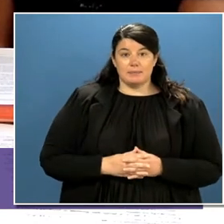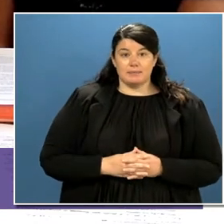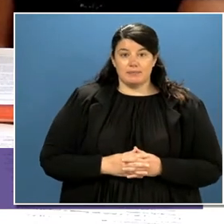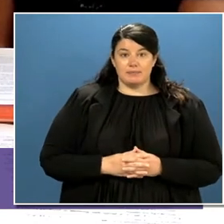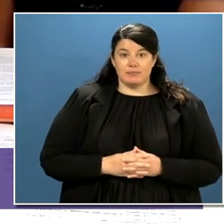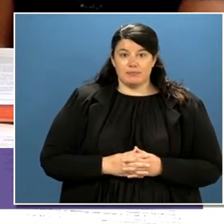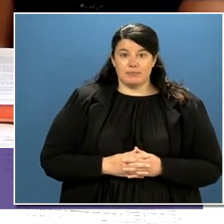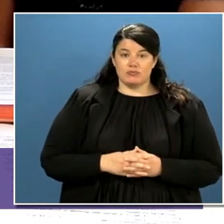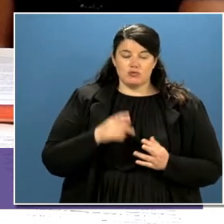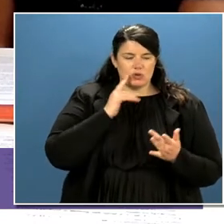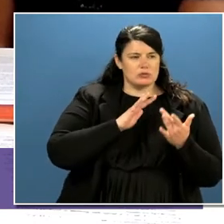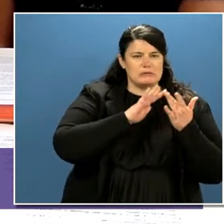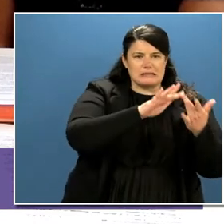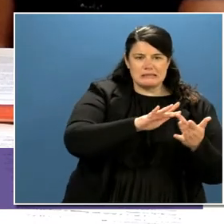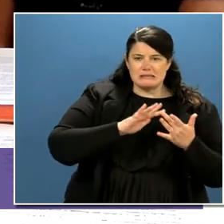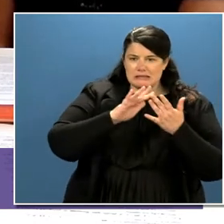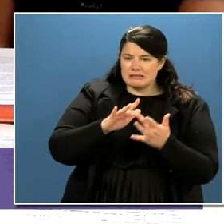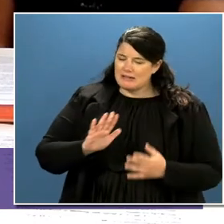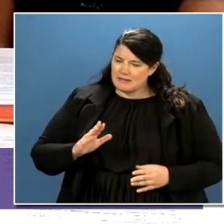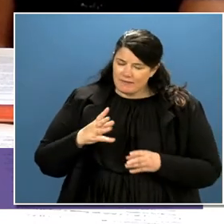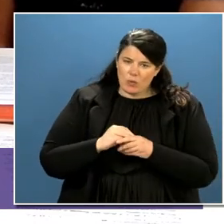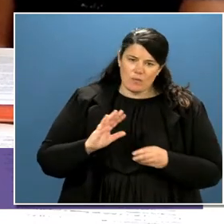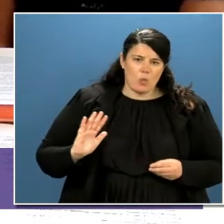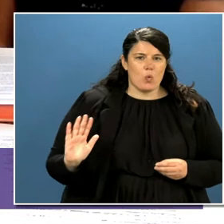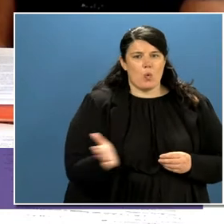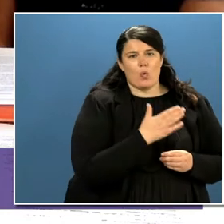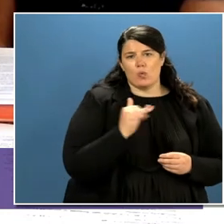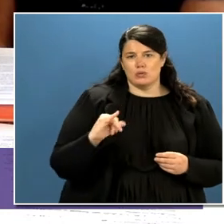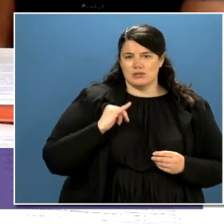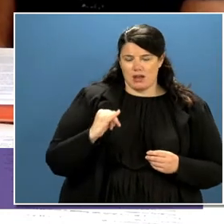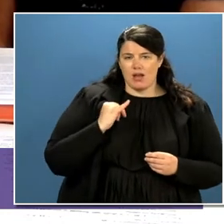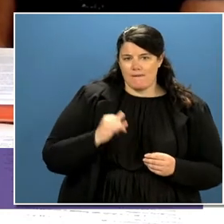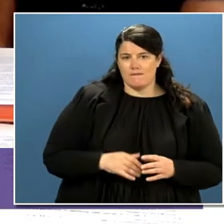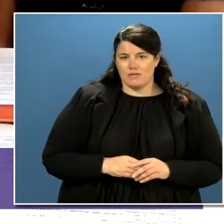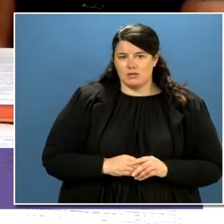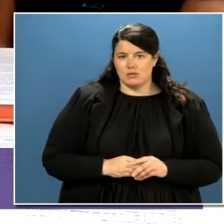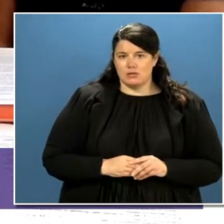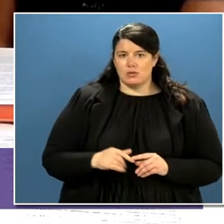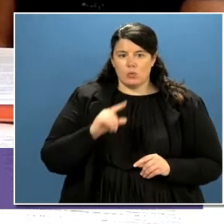as far as you can, when we are talking or doing discovery sessions --- so we